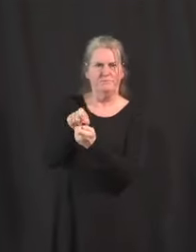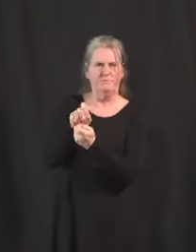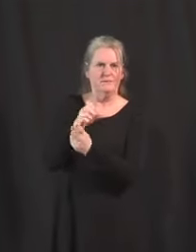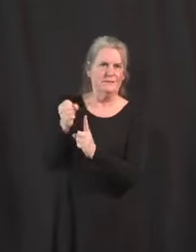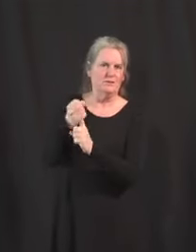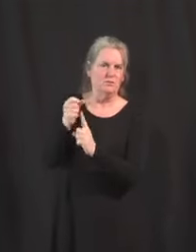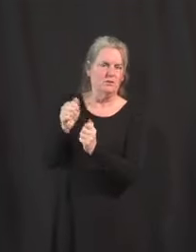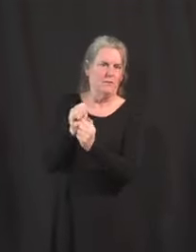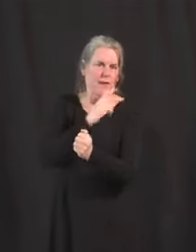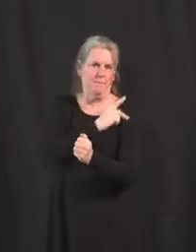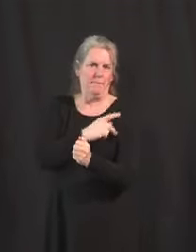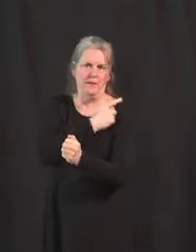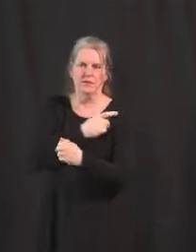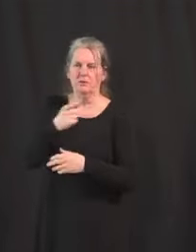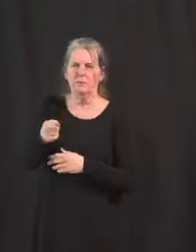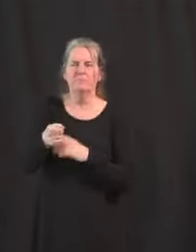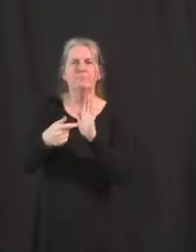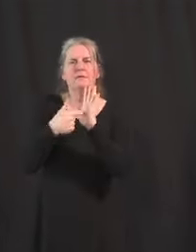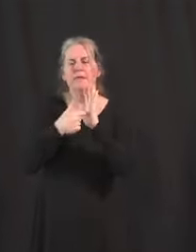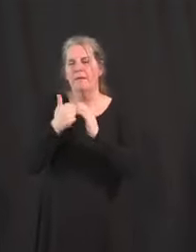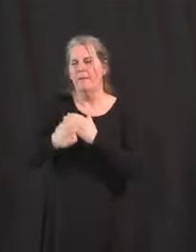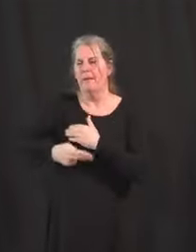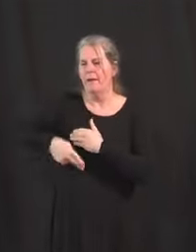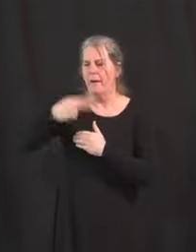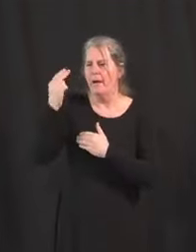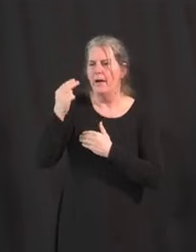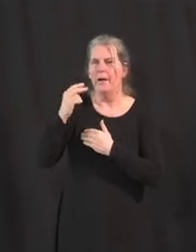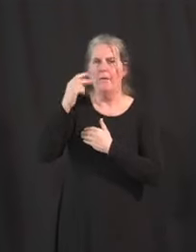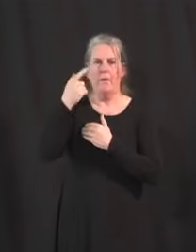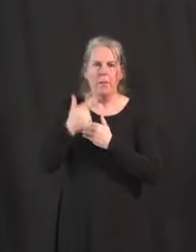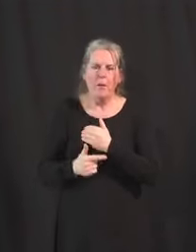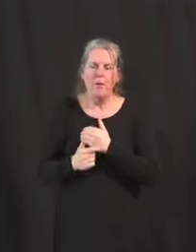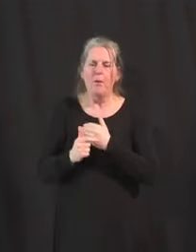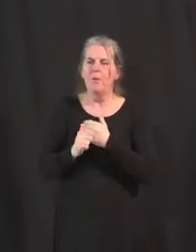THAT'S A HIGHER RISK OR COVID OR A COVID INFECTED PATIENT OR LOW RISK PATIENTS.